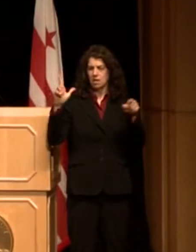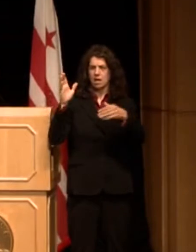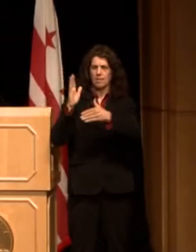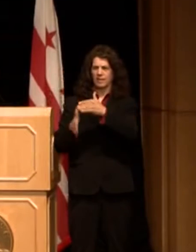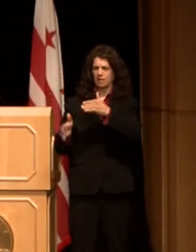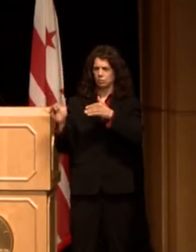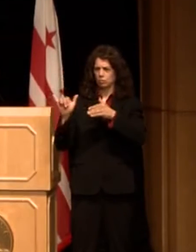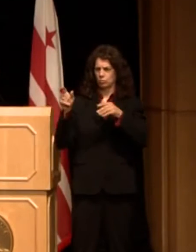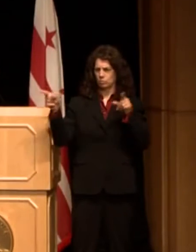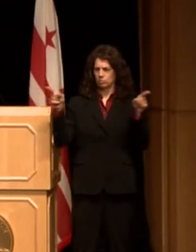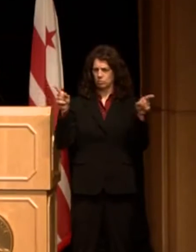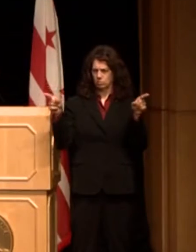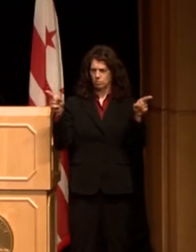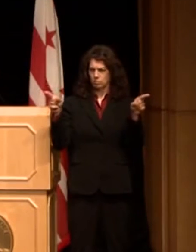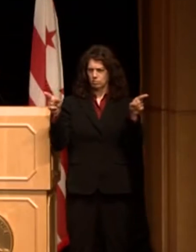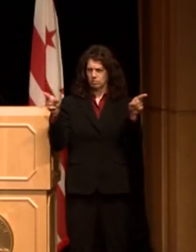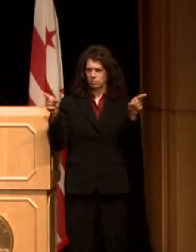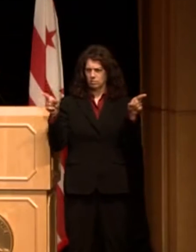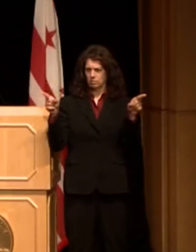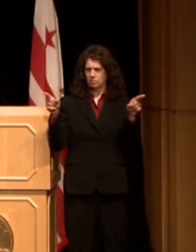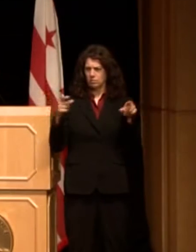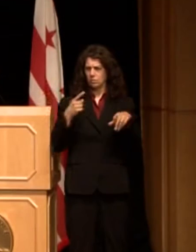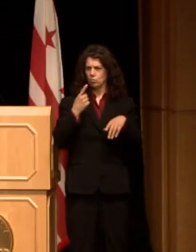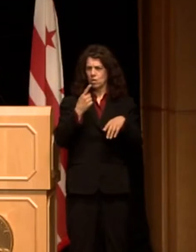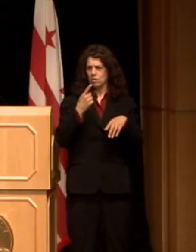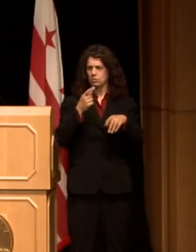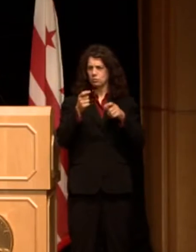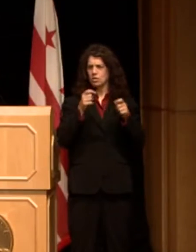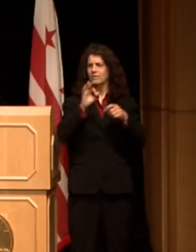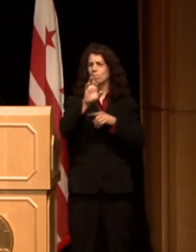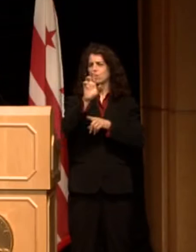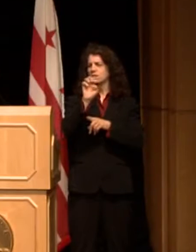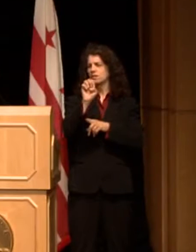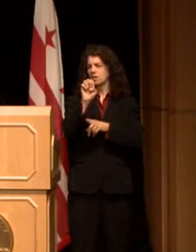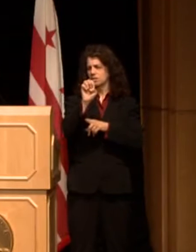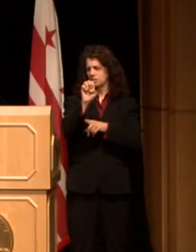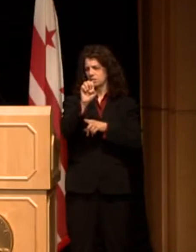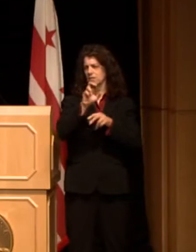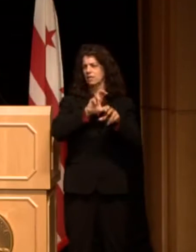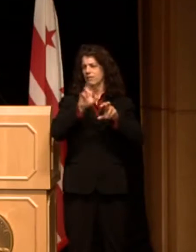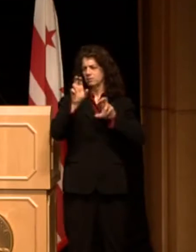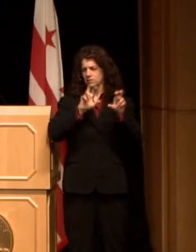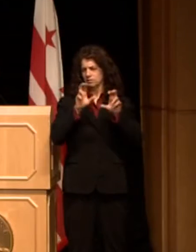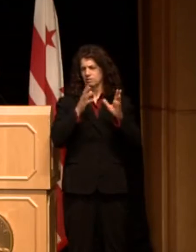DEVELOPMENT IN OUR OFFICE WHO WAS RESPONSIBLE FOR THAT. THE REAL ESTATE PORTFOLIO FOR THE DEPUTY MAYOR'S OFFICE IS